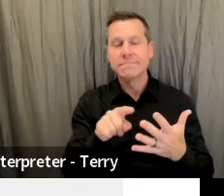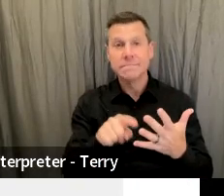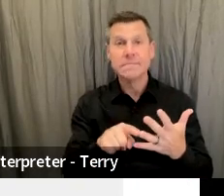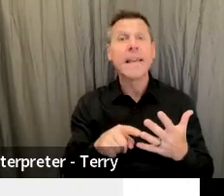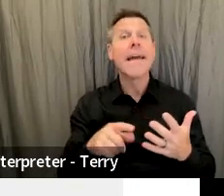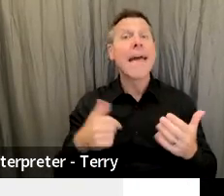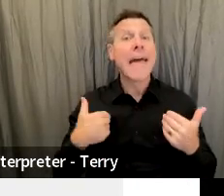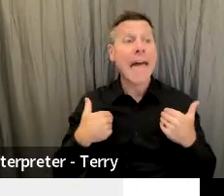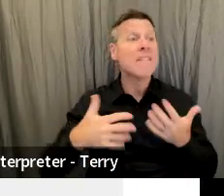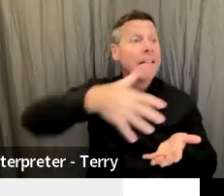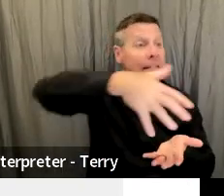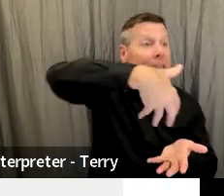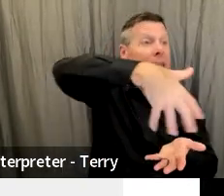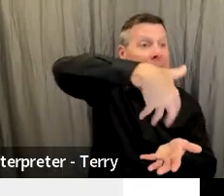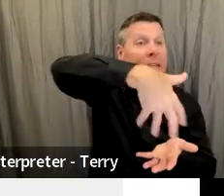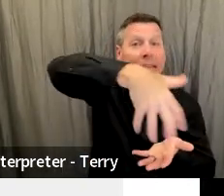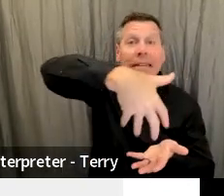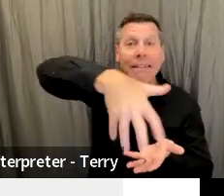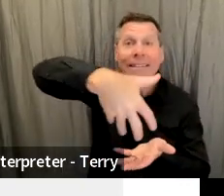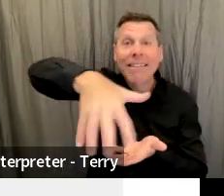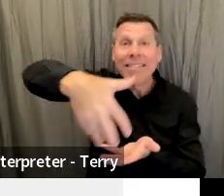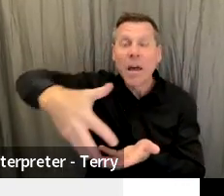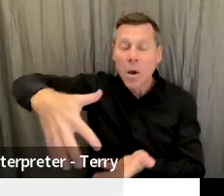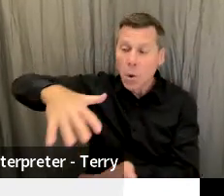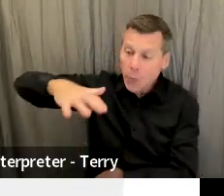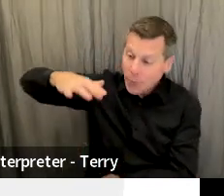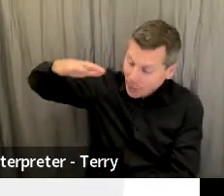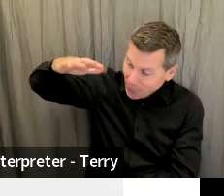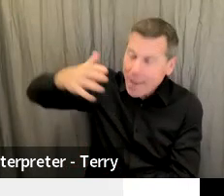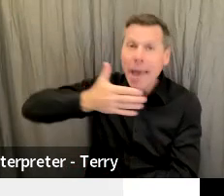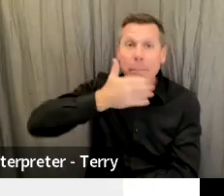and we had all of the best practices we had all the templates, everything in